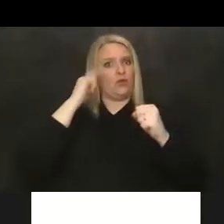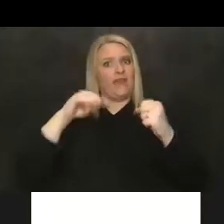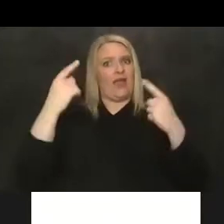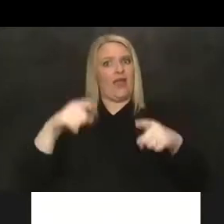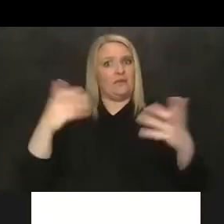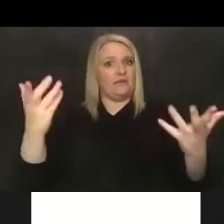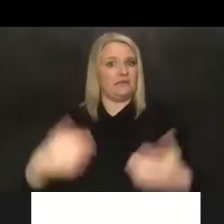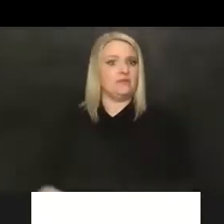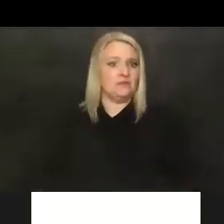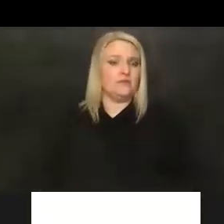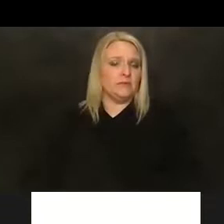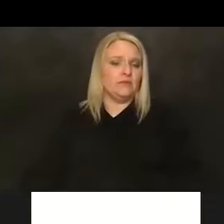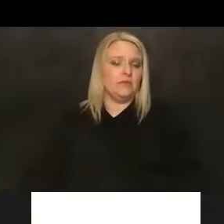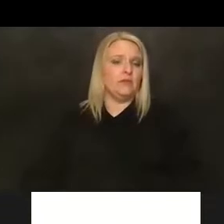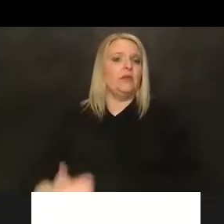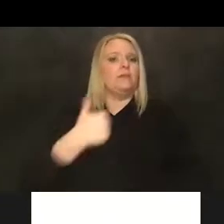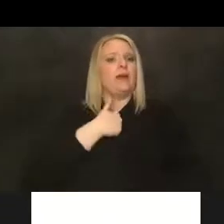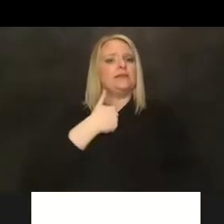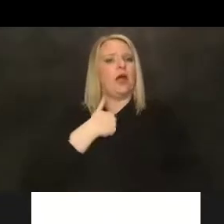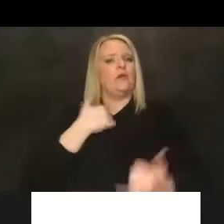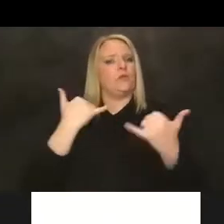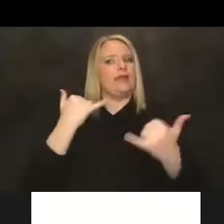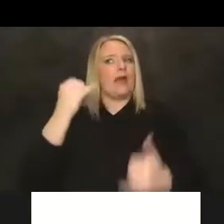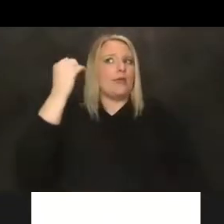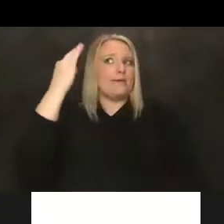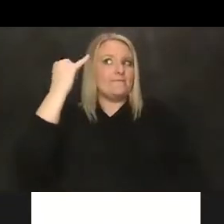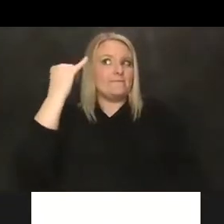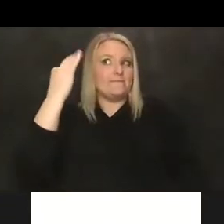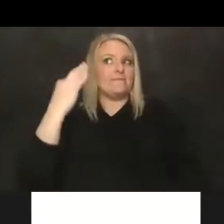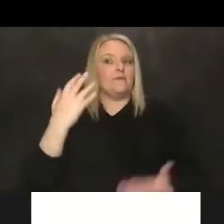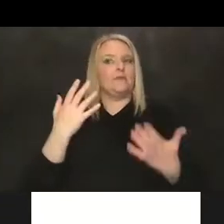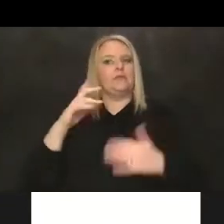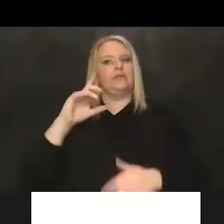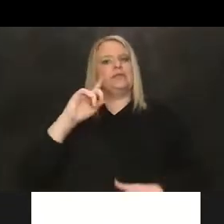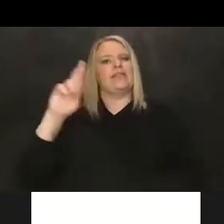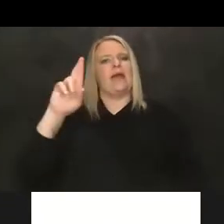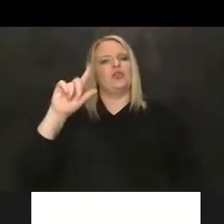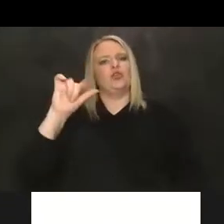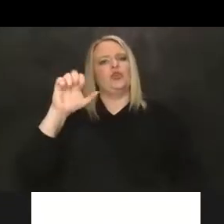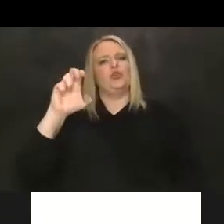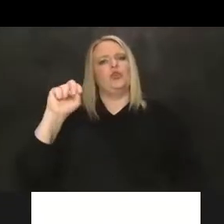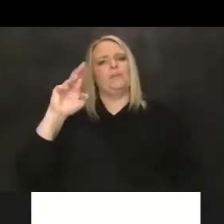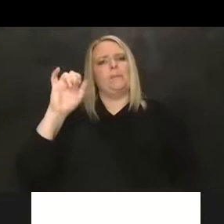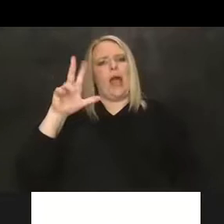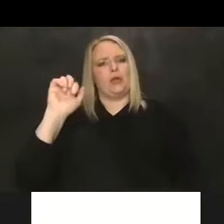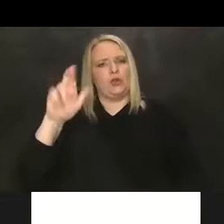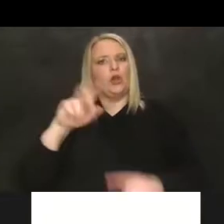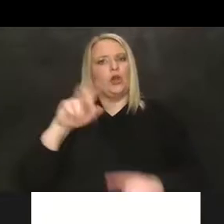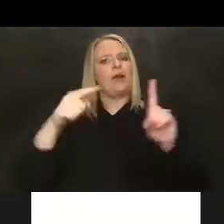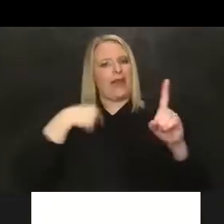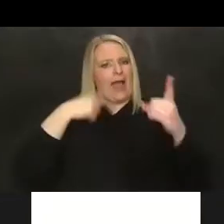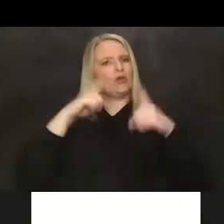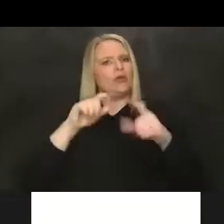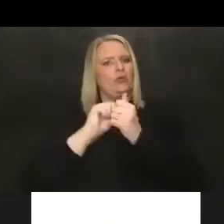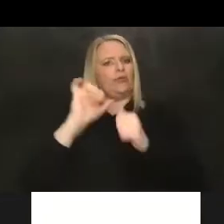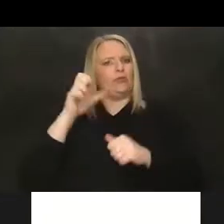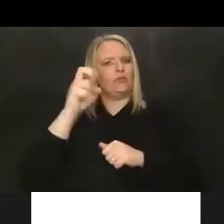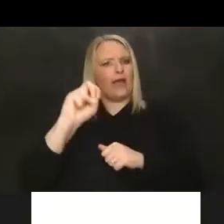So I'm in the "what if" stage, Dr. Lutenbacher, but I would agree with Brian, I need money to hire those